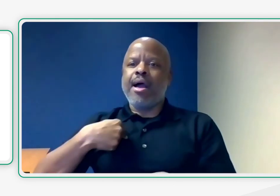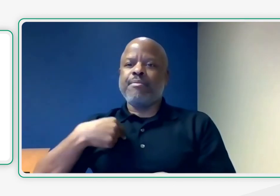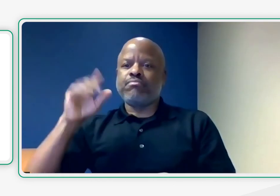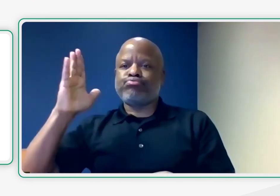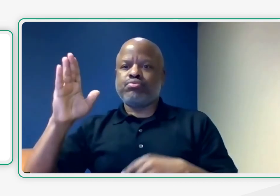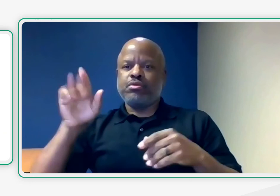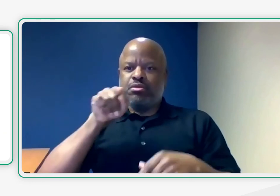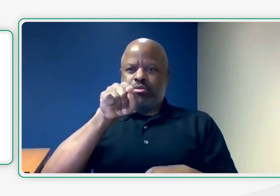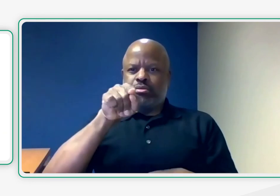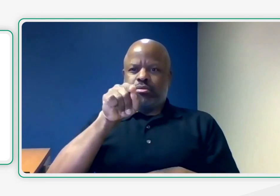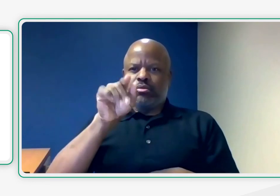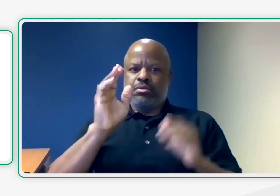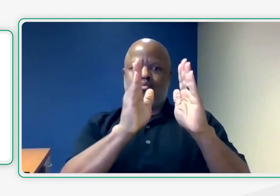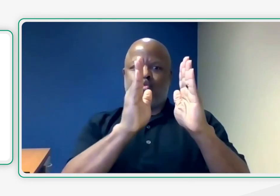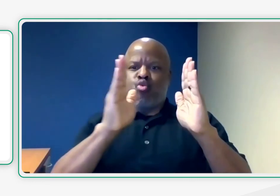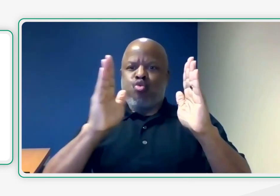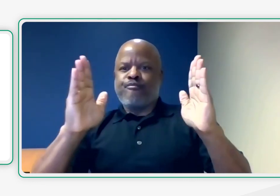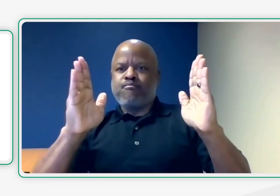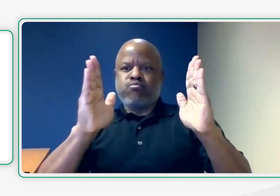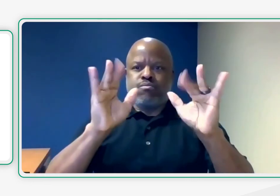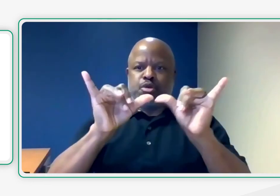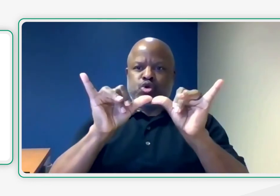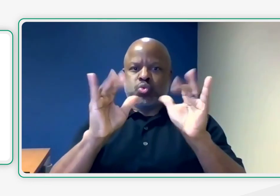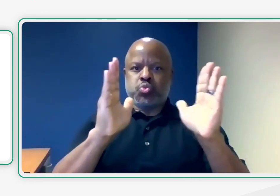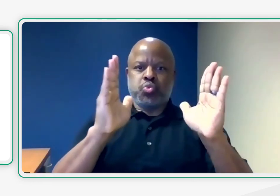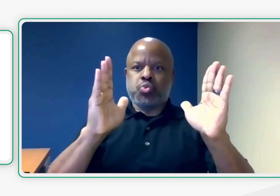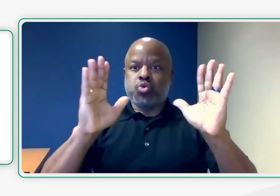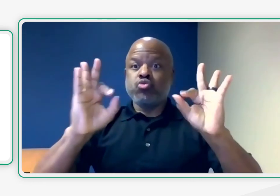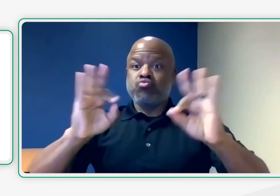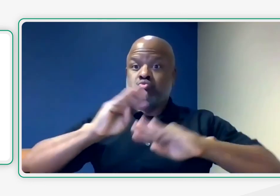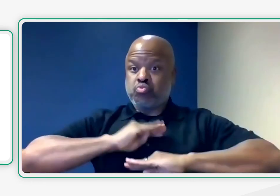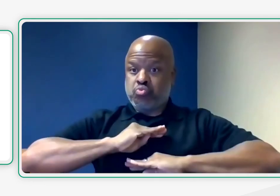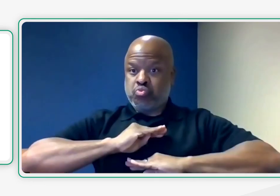Again, you can switch the size of the PowerPoint as well as the presenter